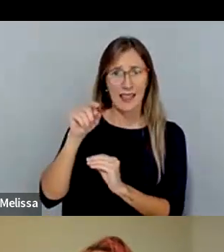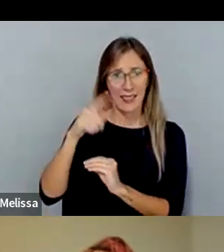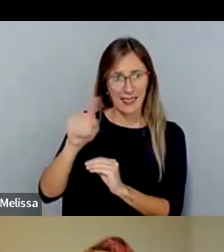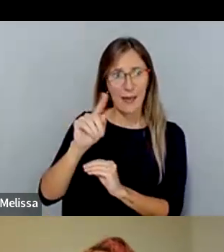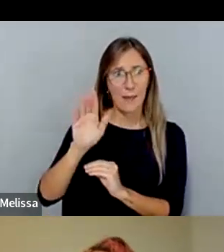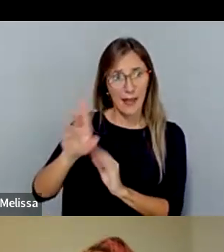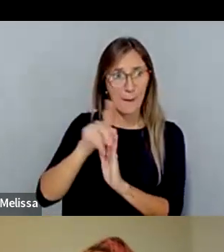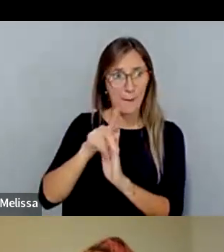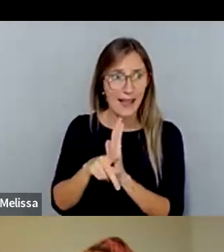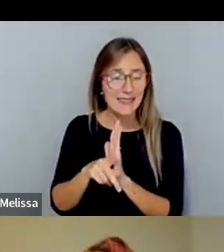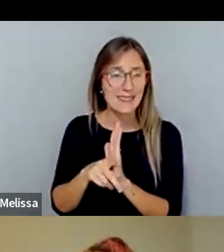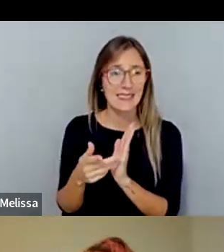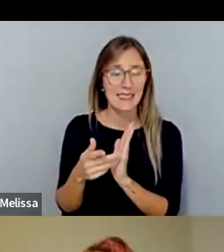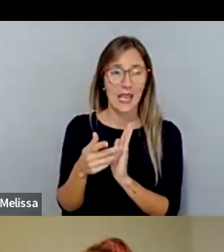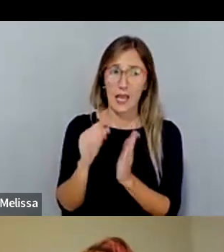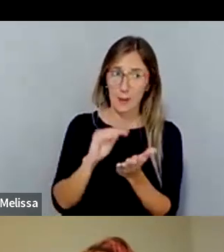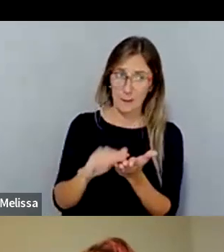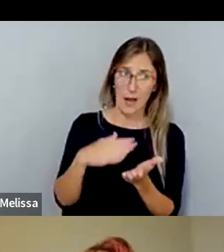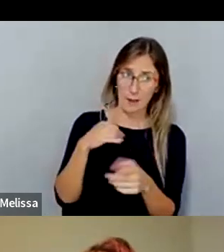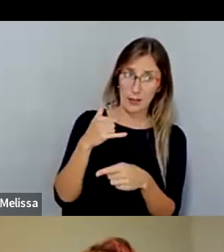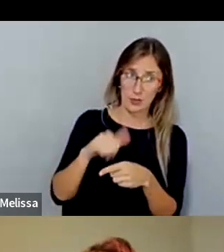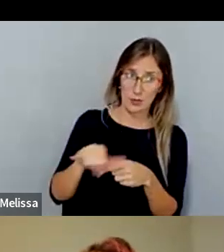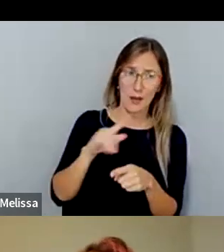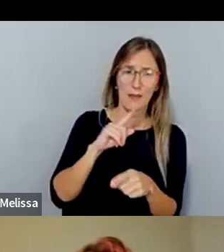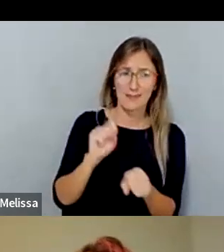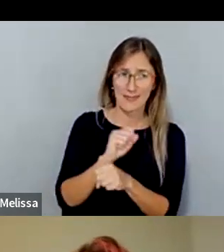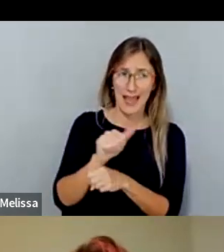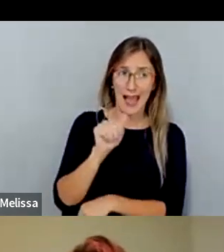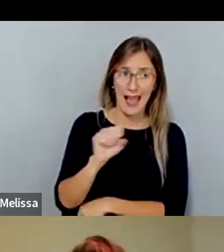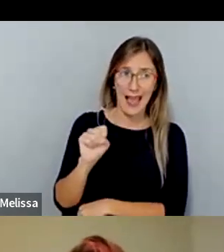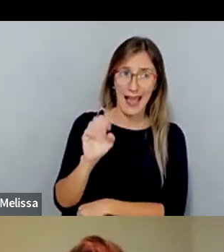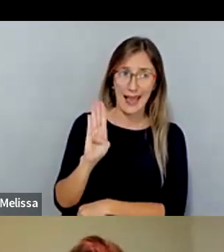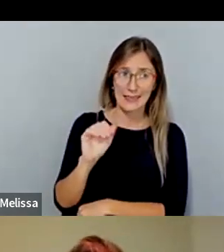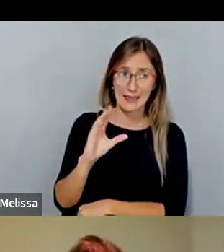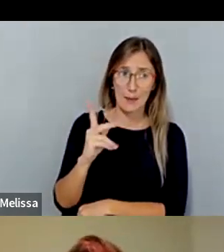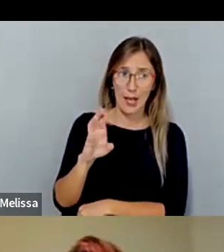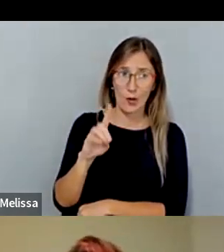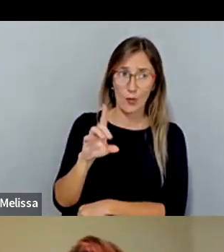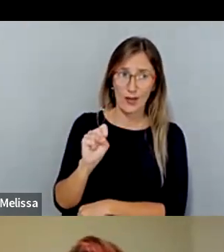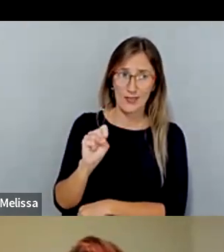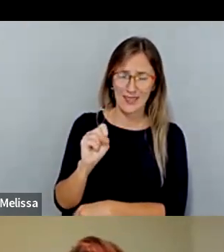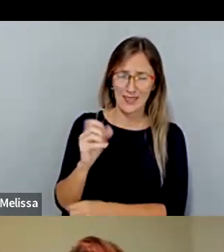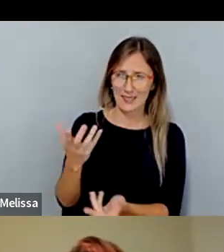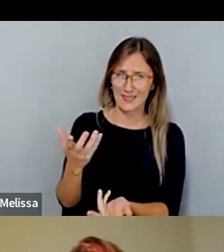that's all I dealt with and they did not deal with that as often. So